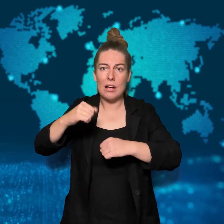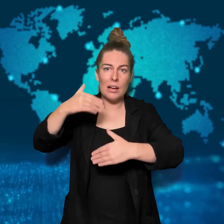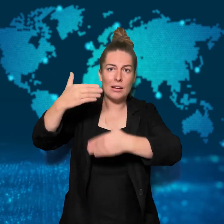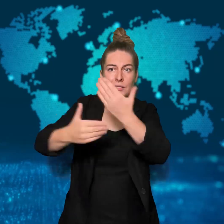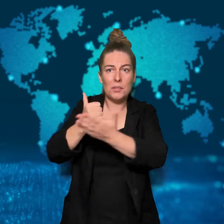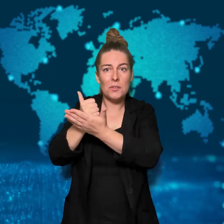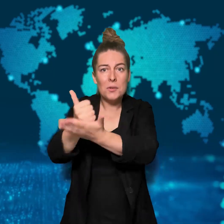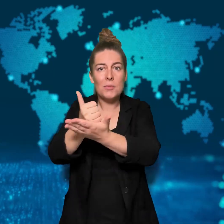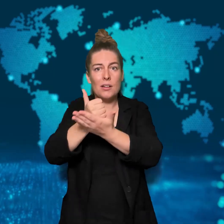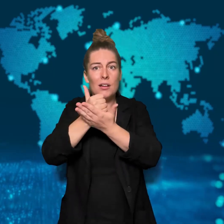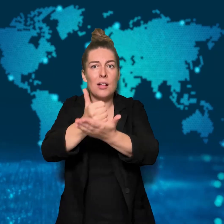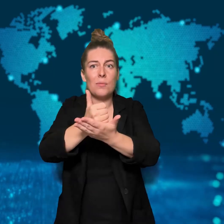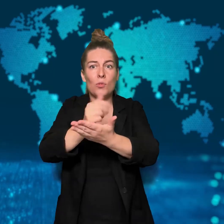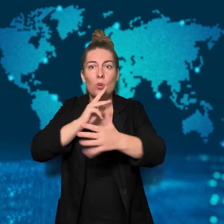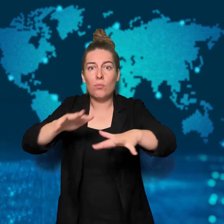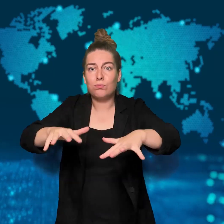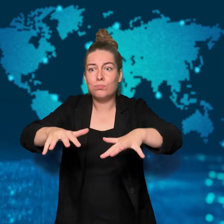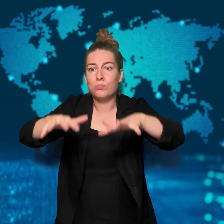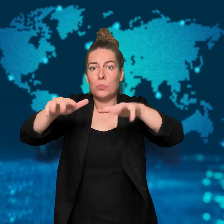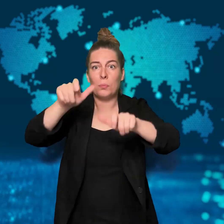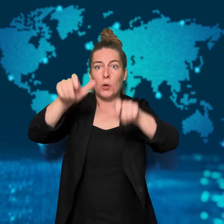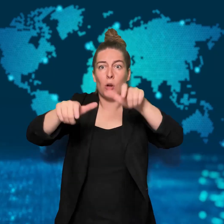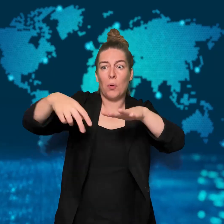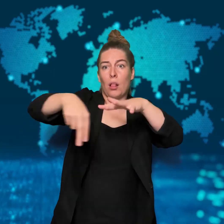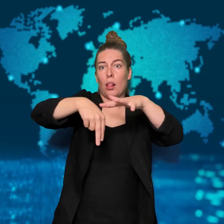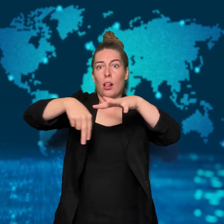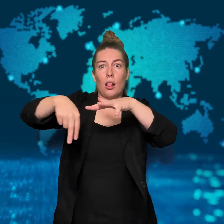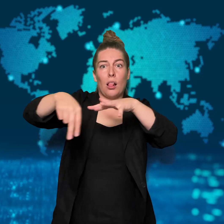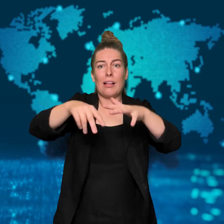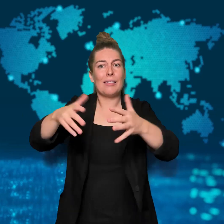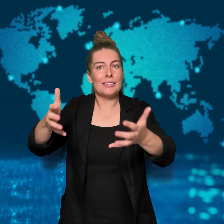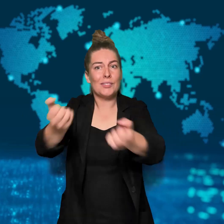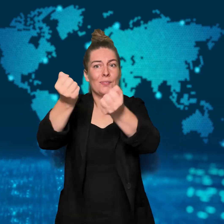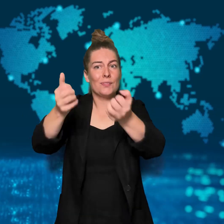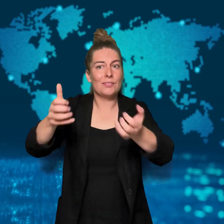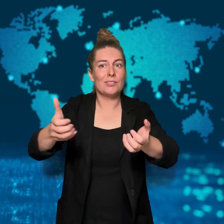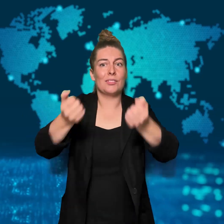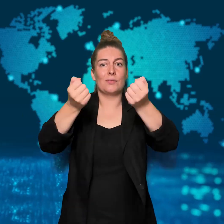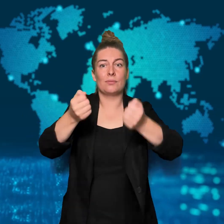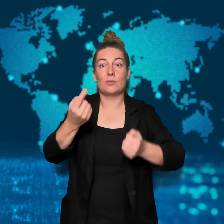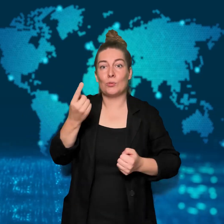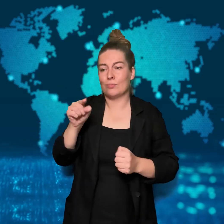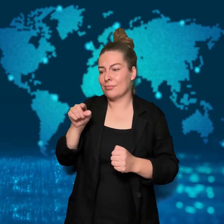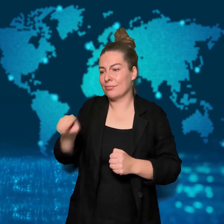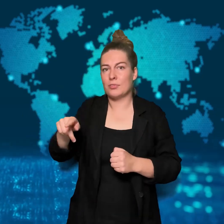In Puntland, much of the electricity and internet have been cut off.